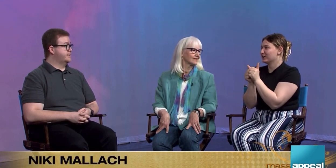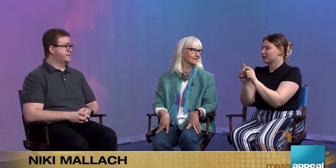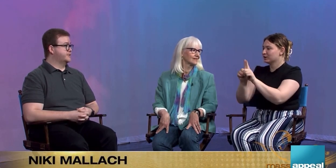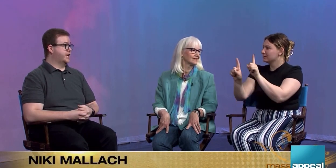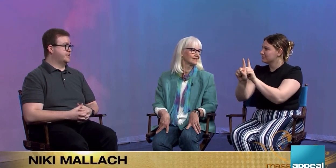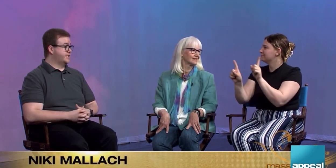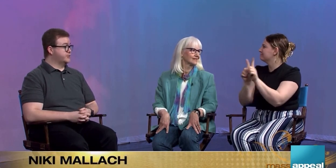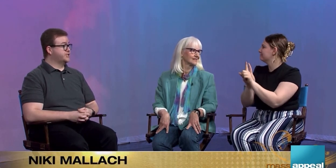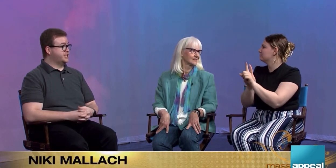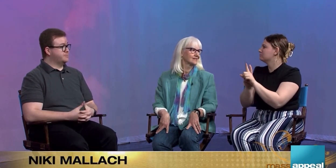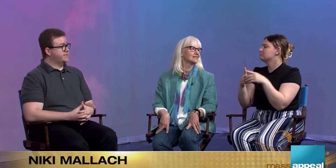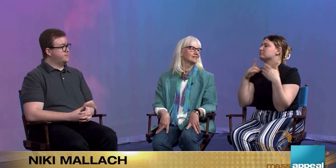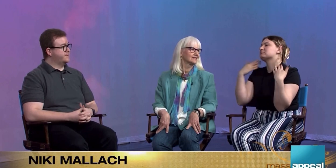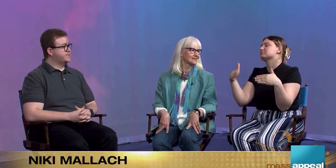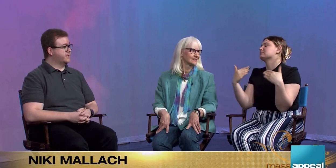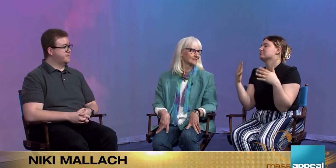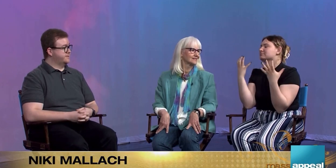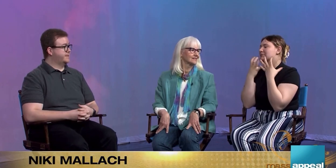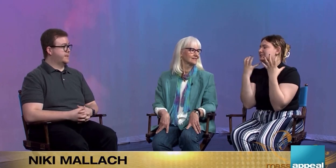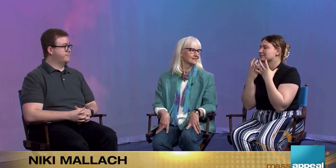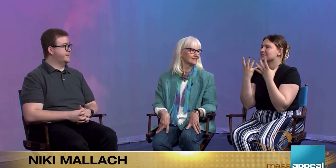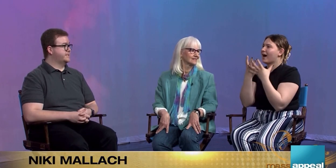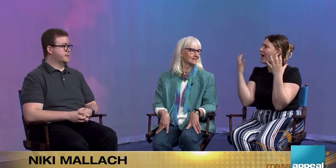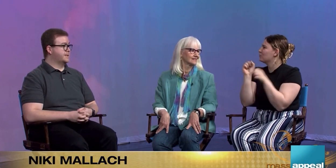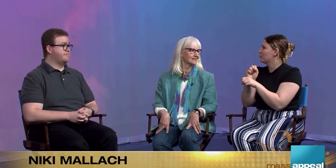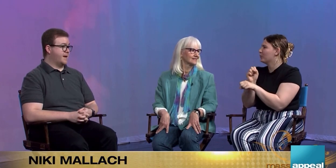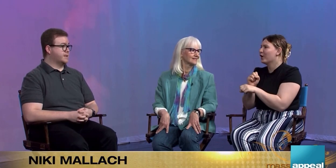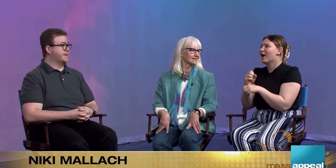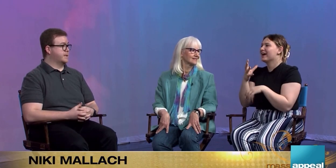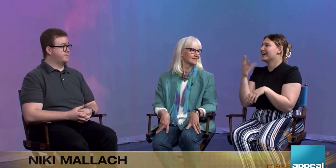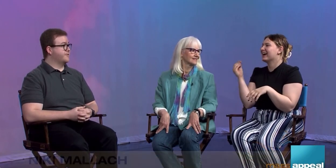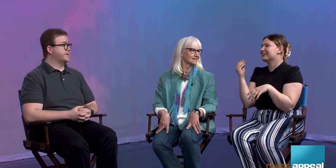entertain interchangeably with each other, and it's really just an amazing experience.